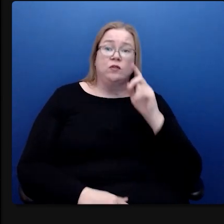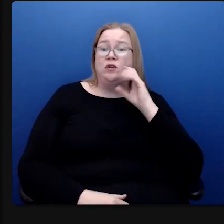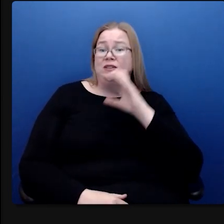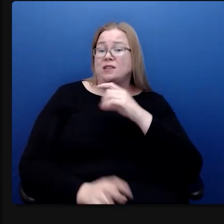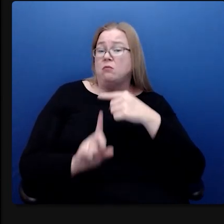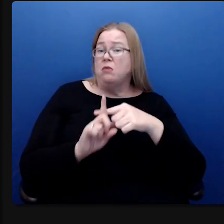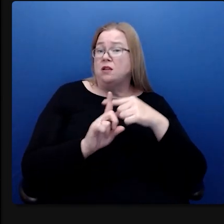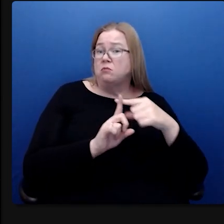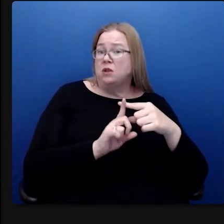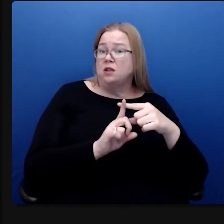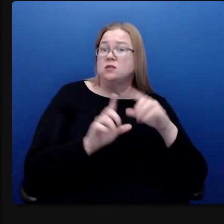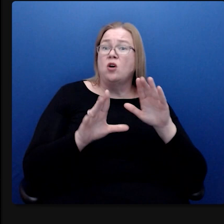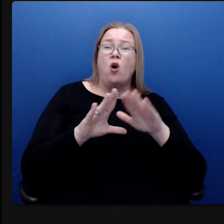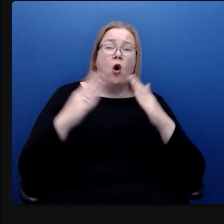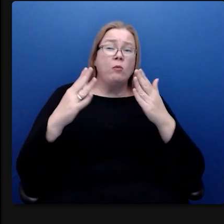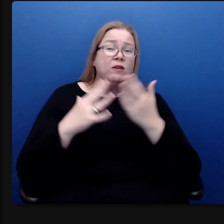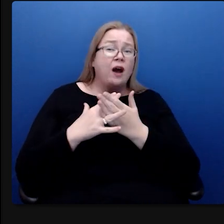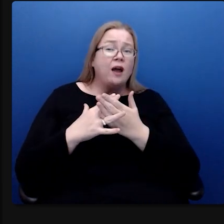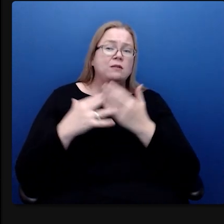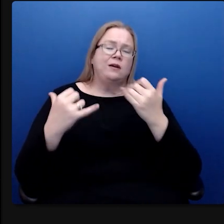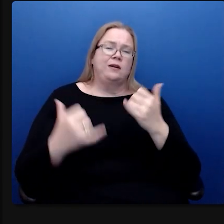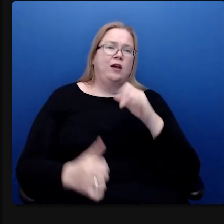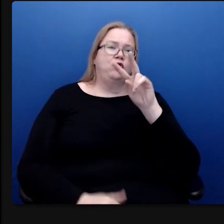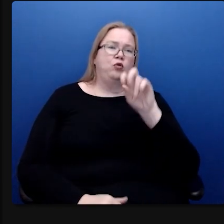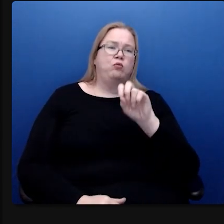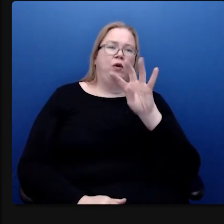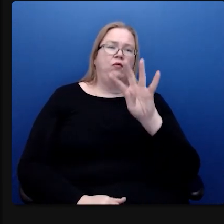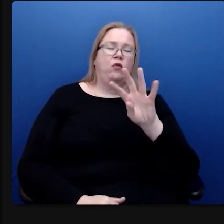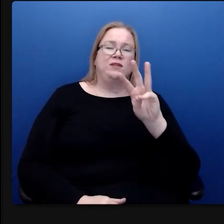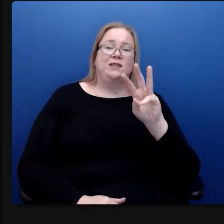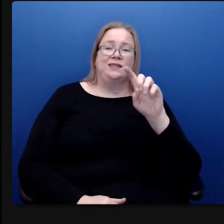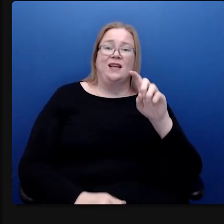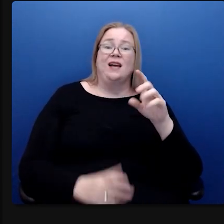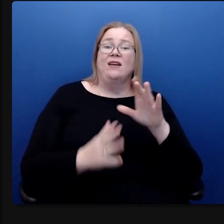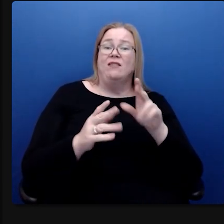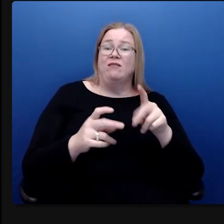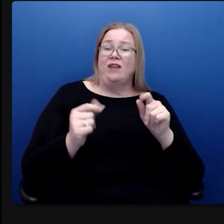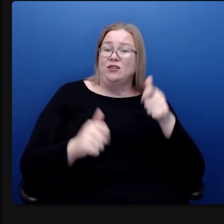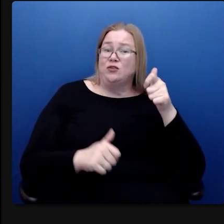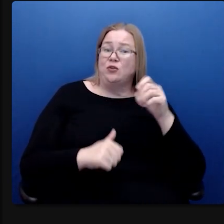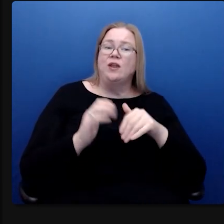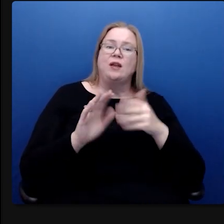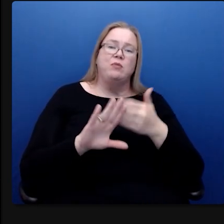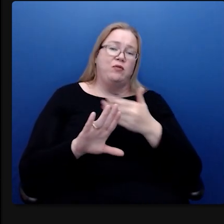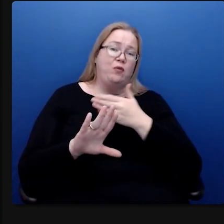For C++, opening a file is now 2.46x faster than before.